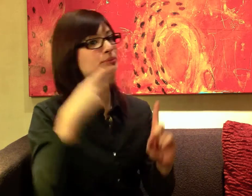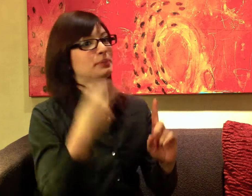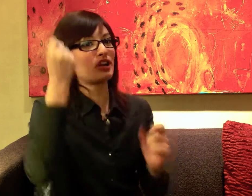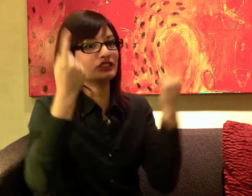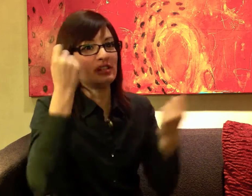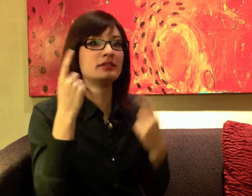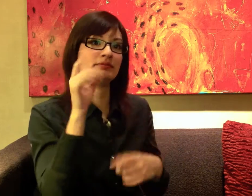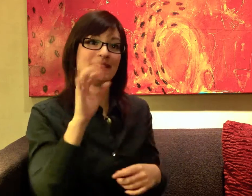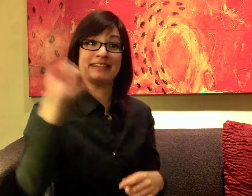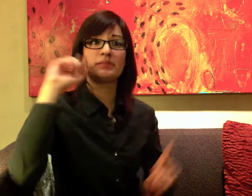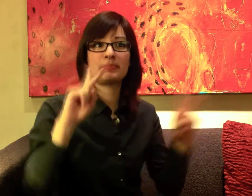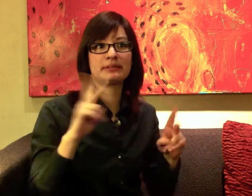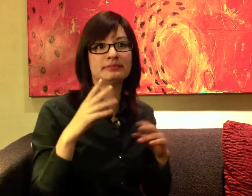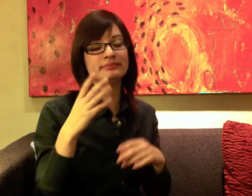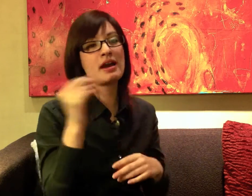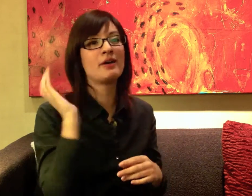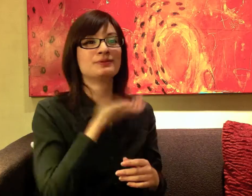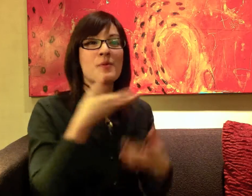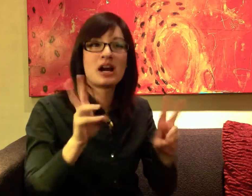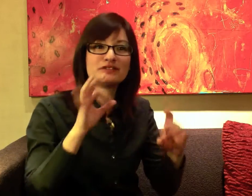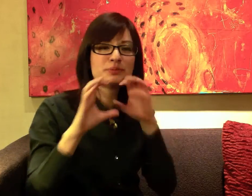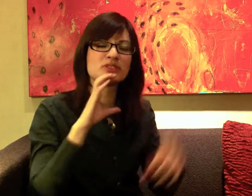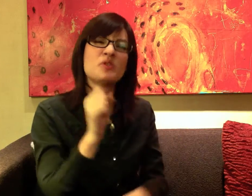of understanding of Deaf people and our way of communication.